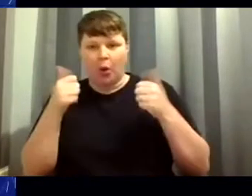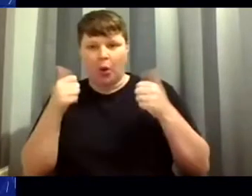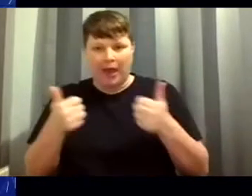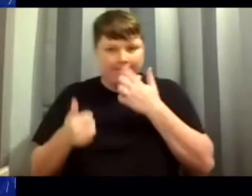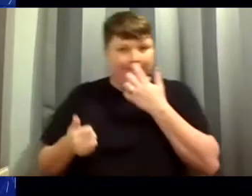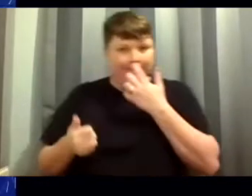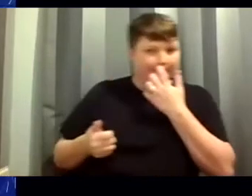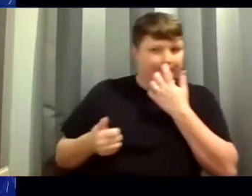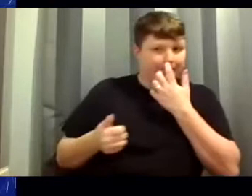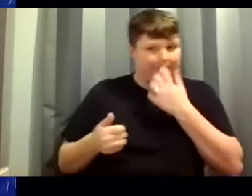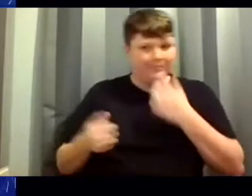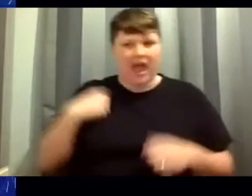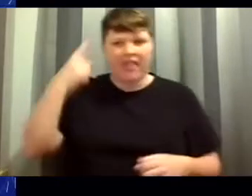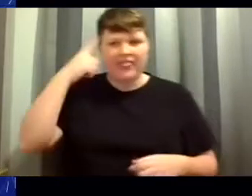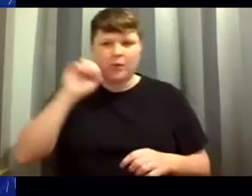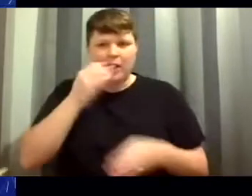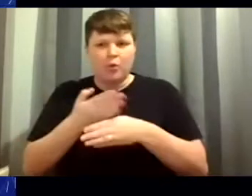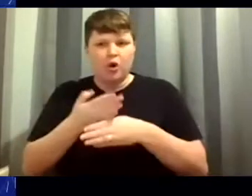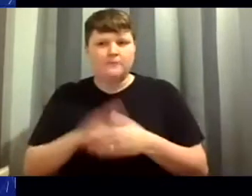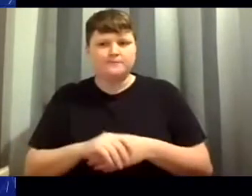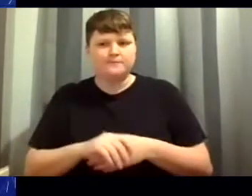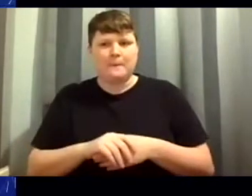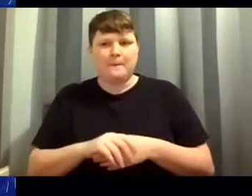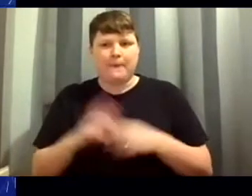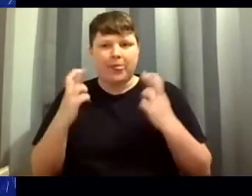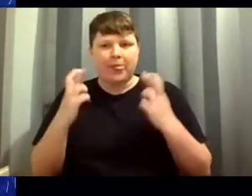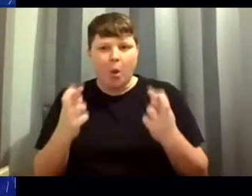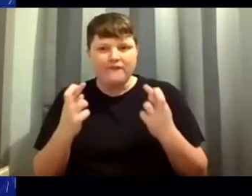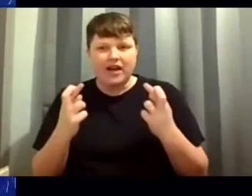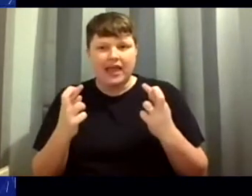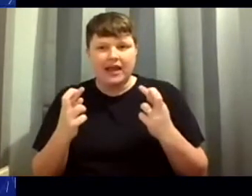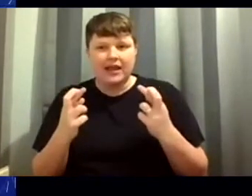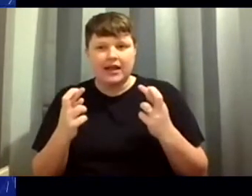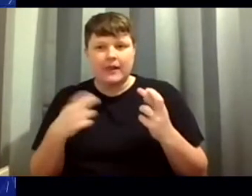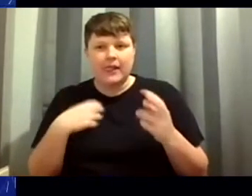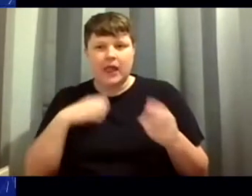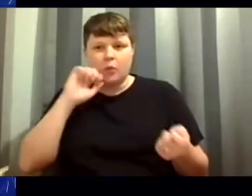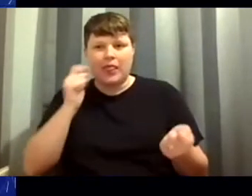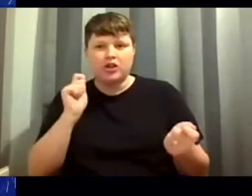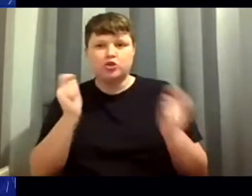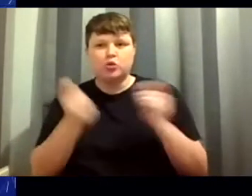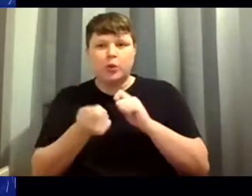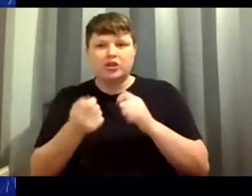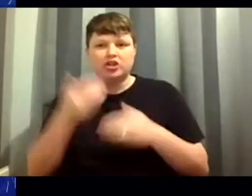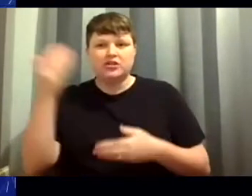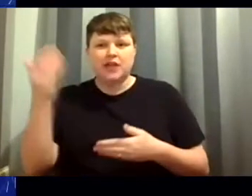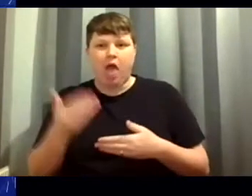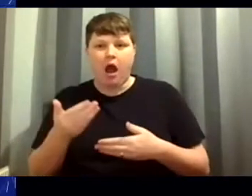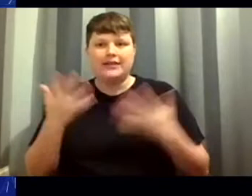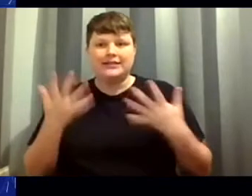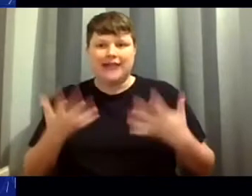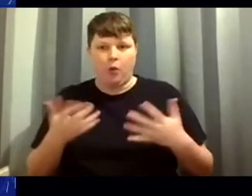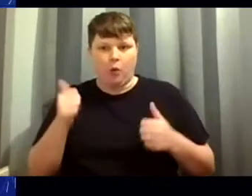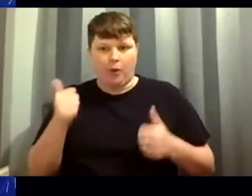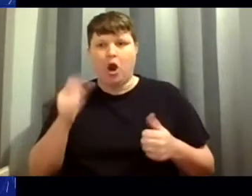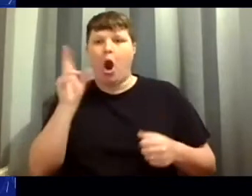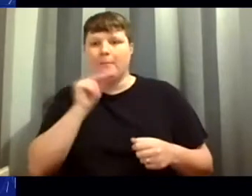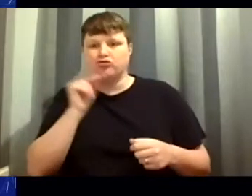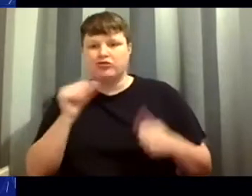I think that works... hopefully. So, I'm going to switch slides to do the commentary and, basically,